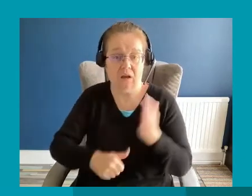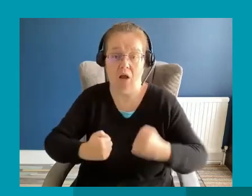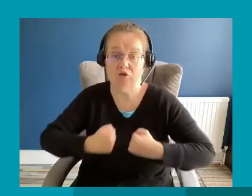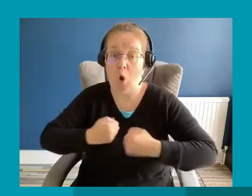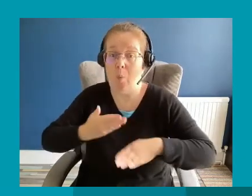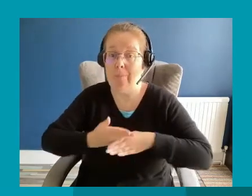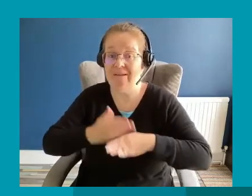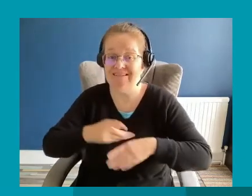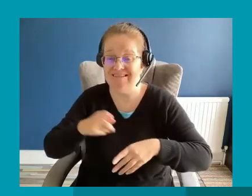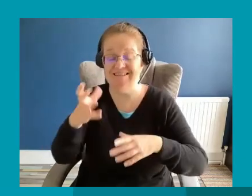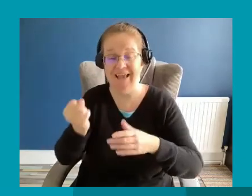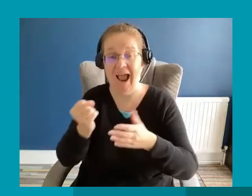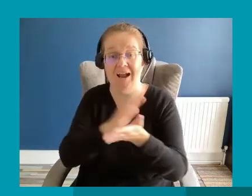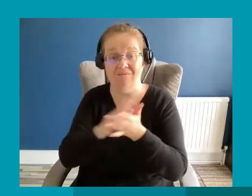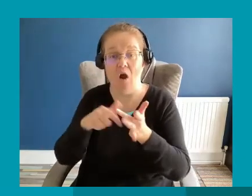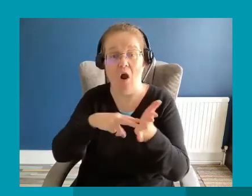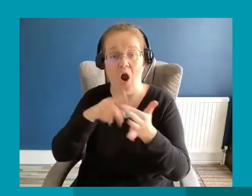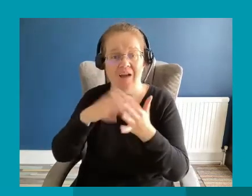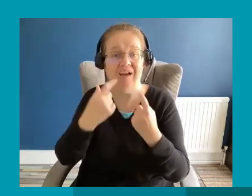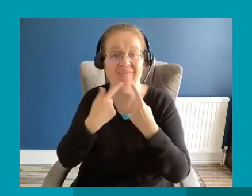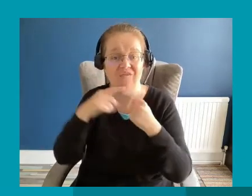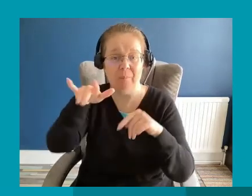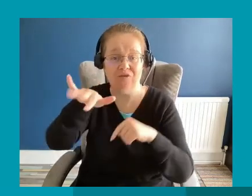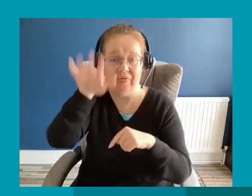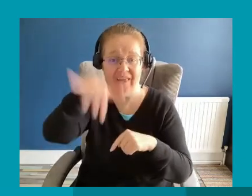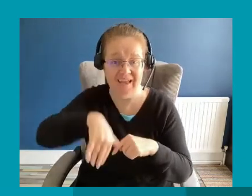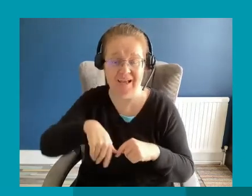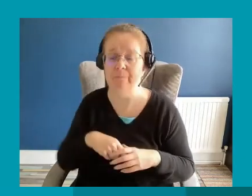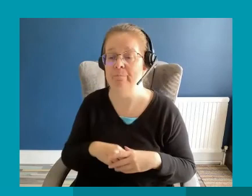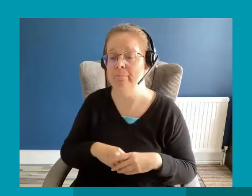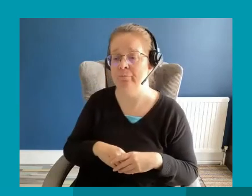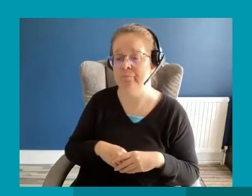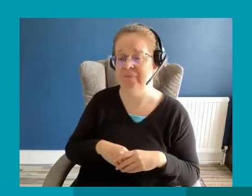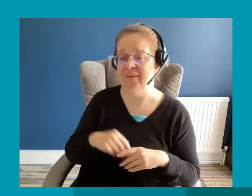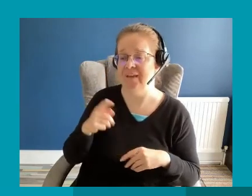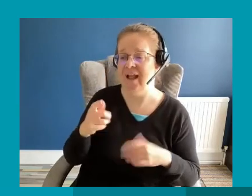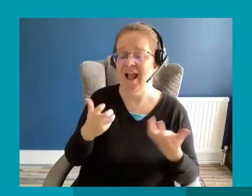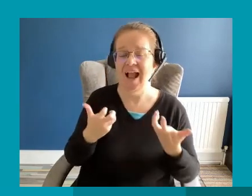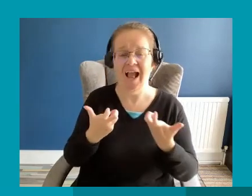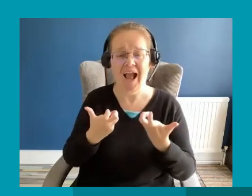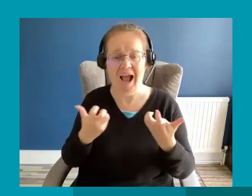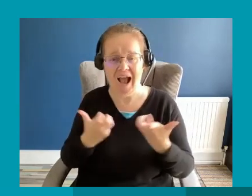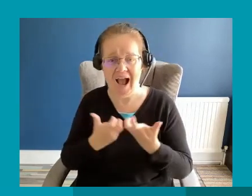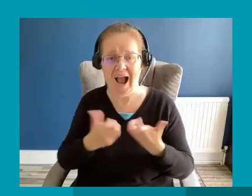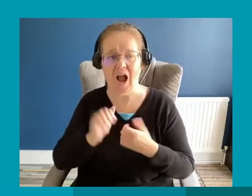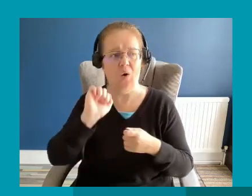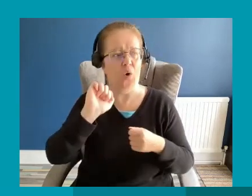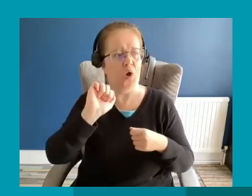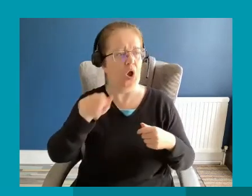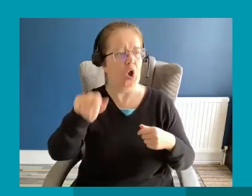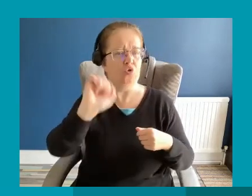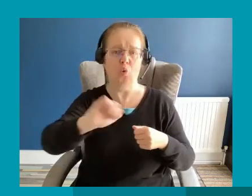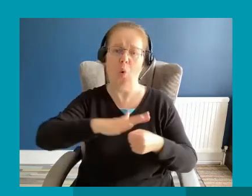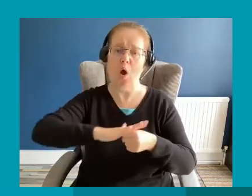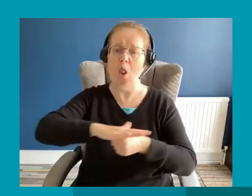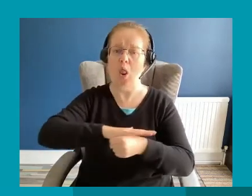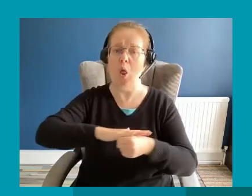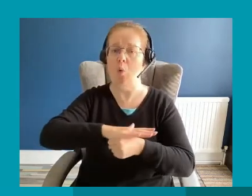You can also reach out and find targeted support services in your local area. We think it's really important.